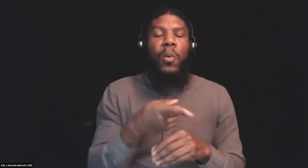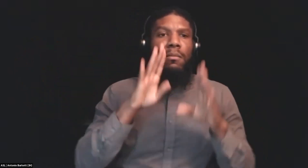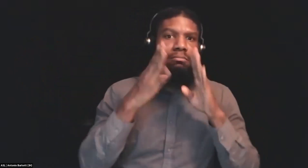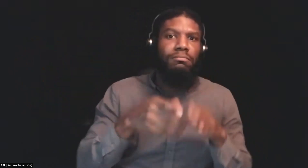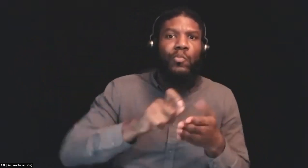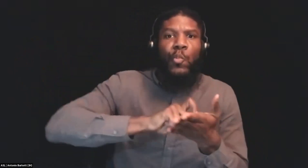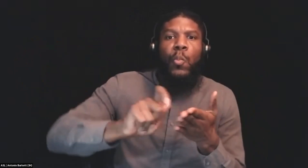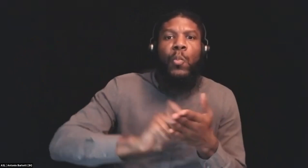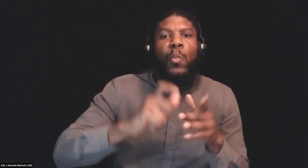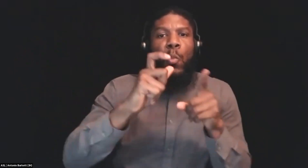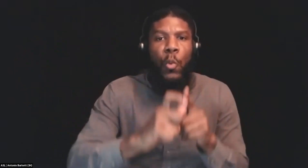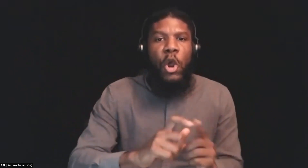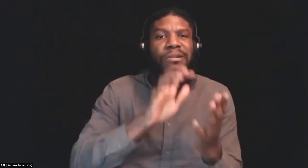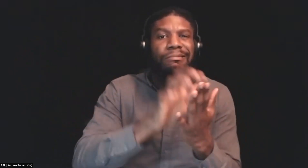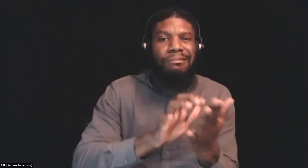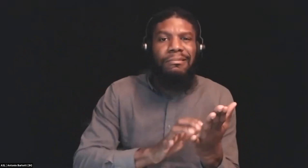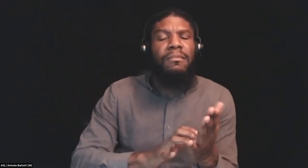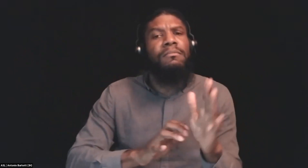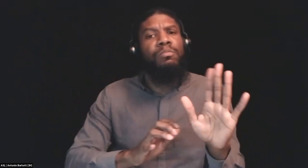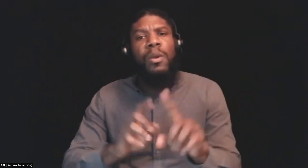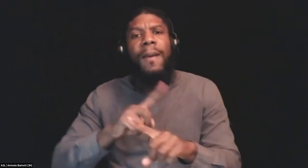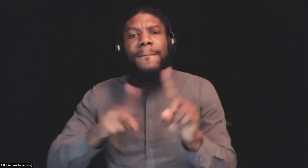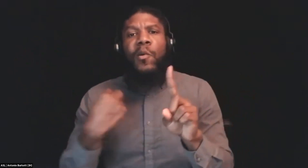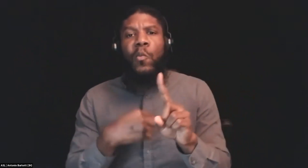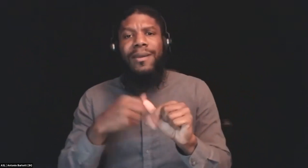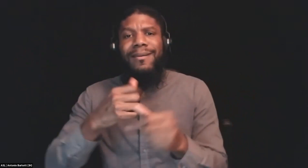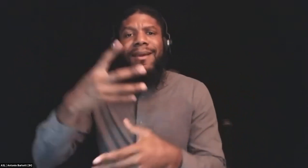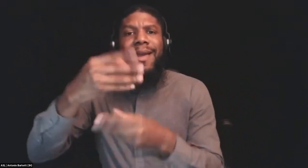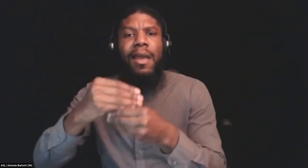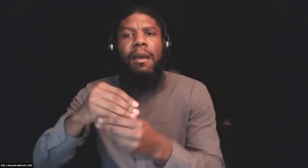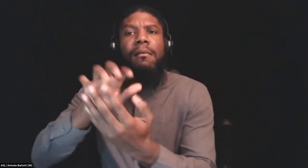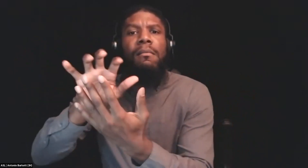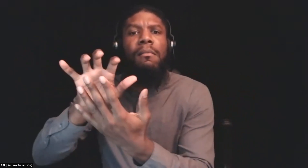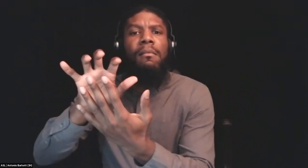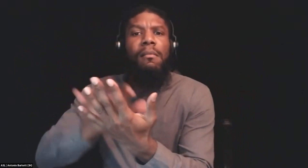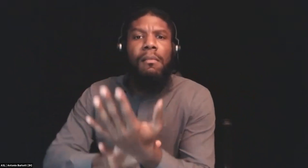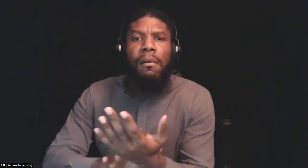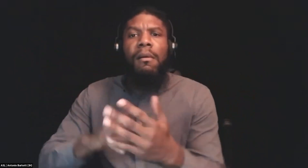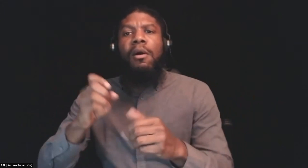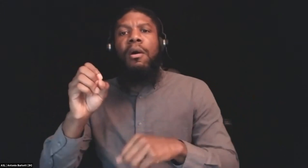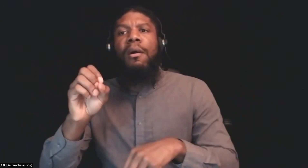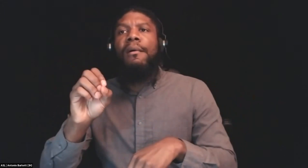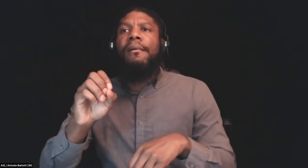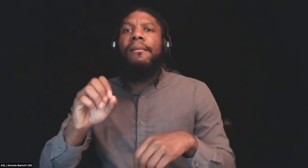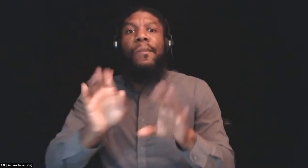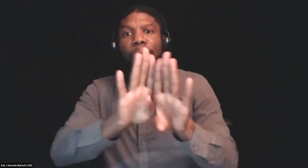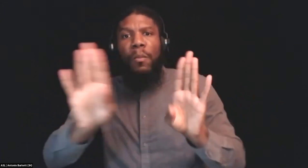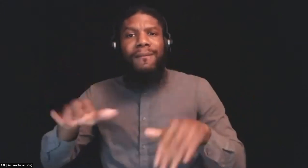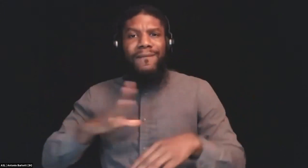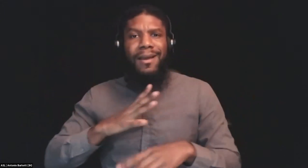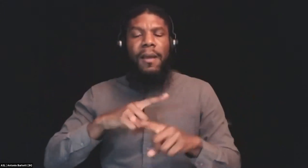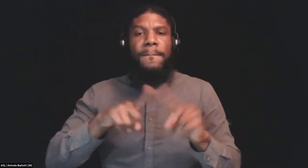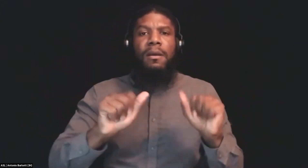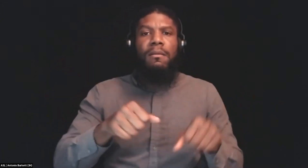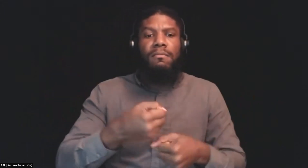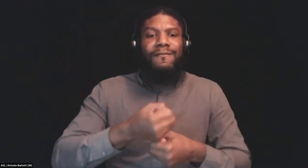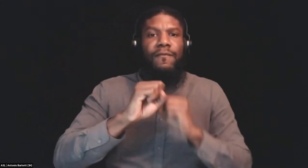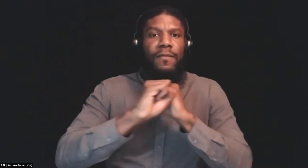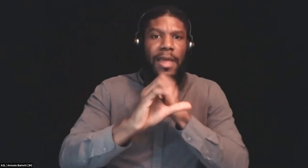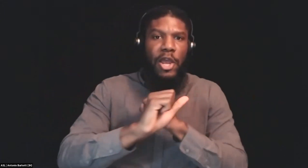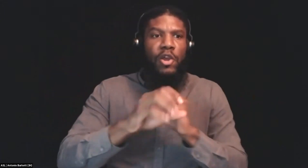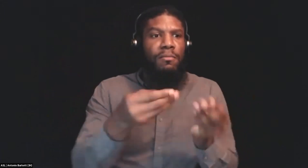them by putting things up like that handing out flyers or. Putting something up on line Because